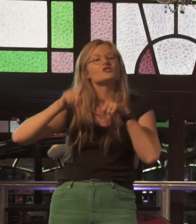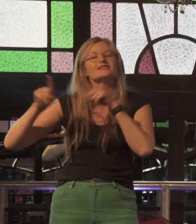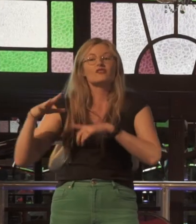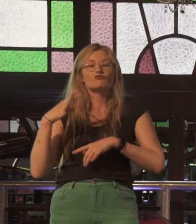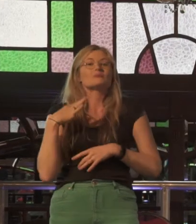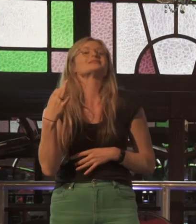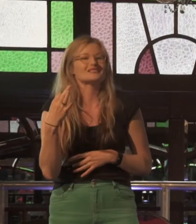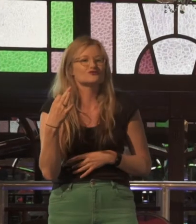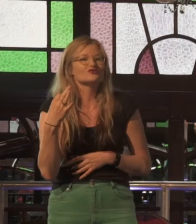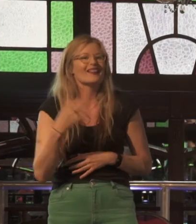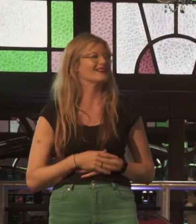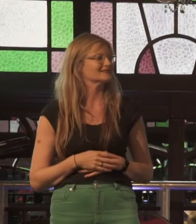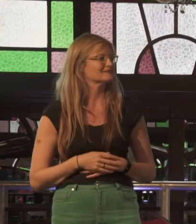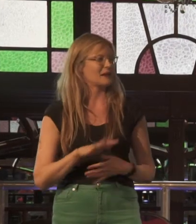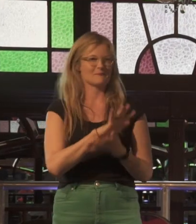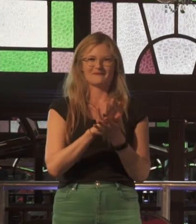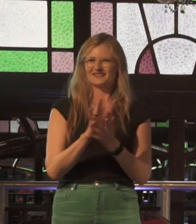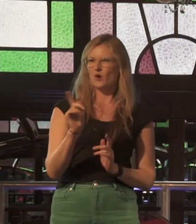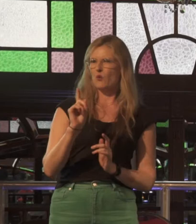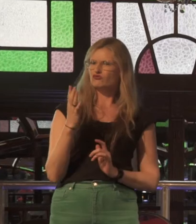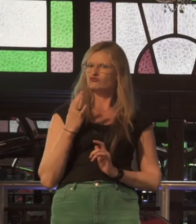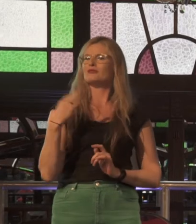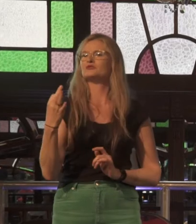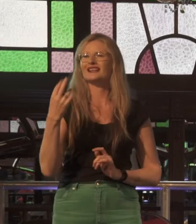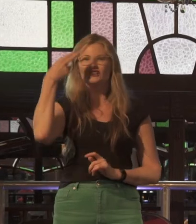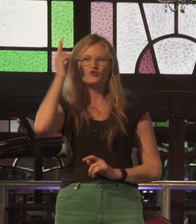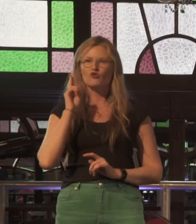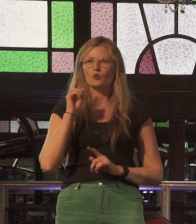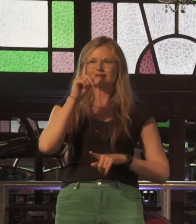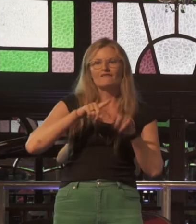So the award that represents neurodiversity - I've just realised,